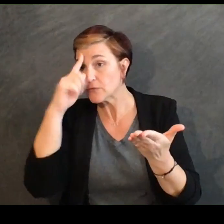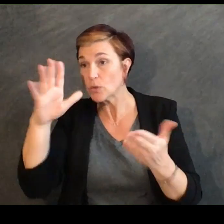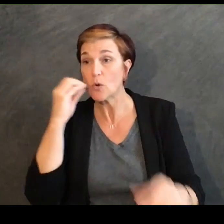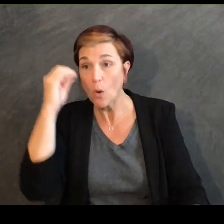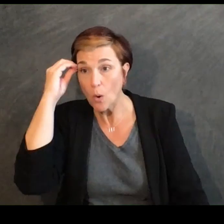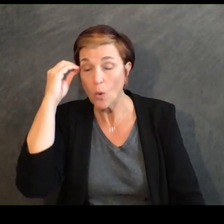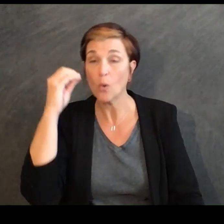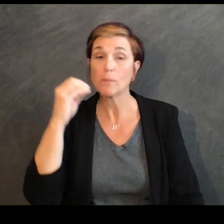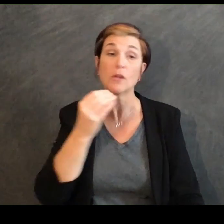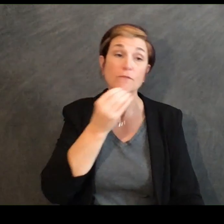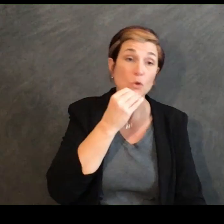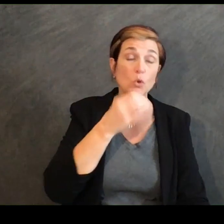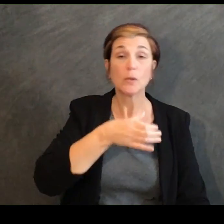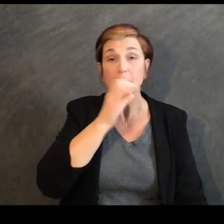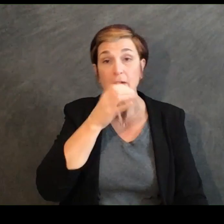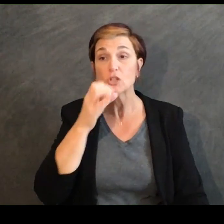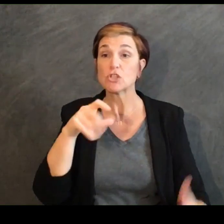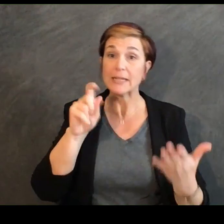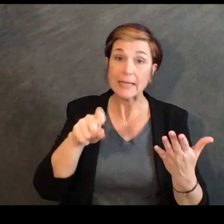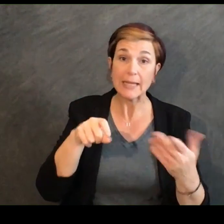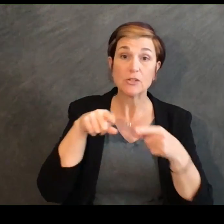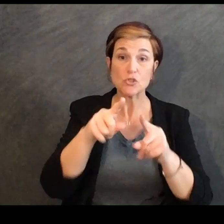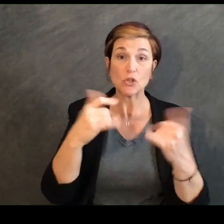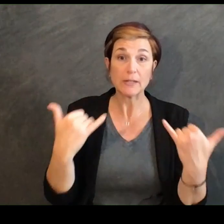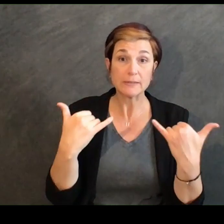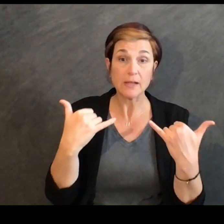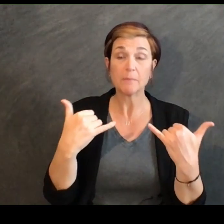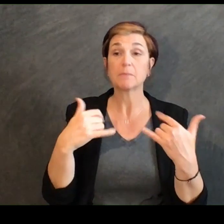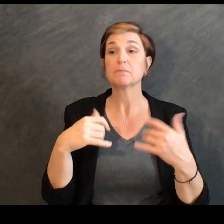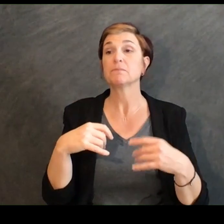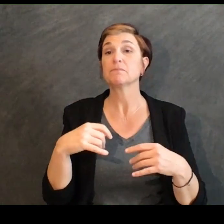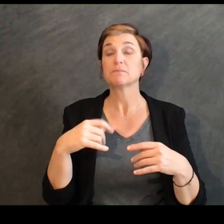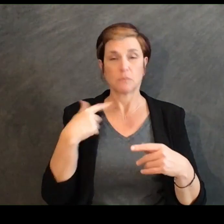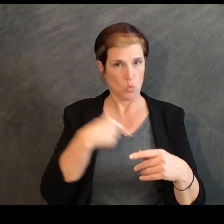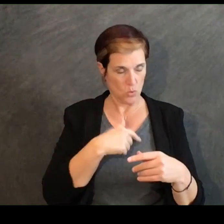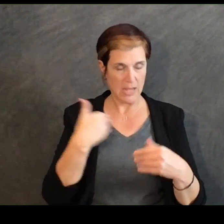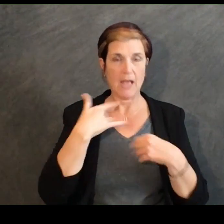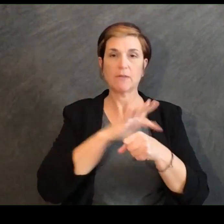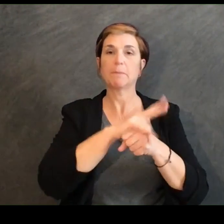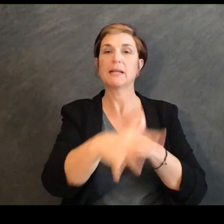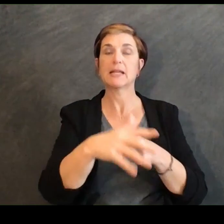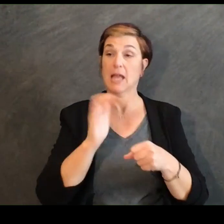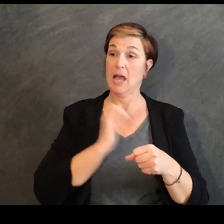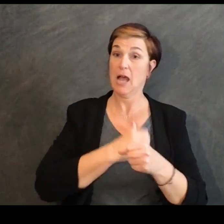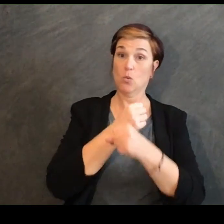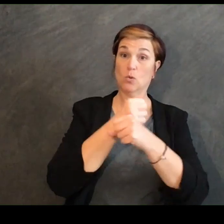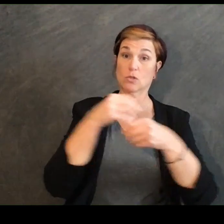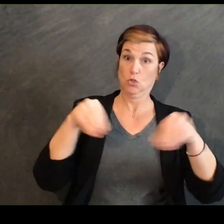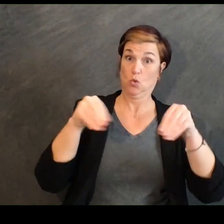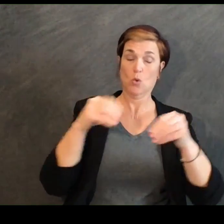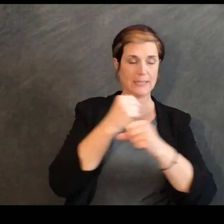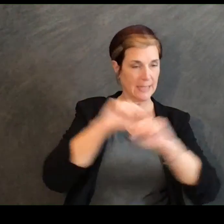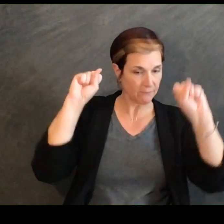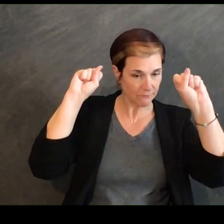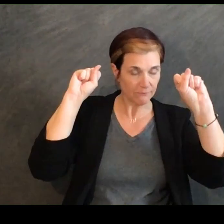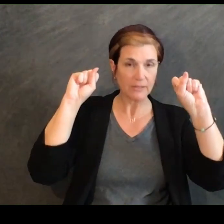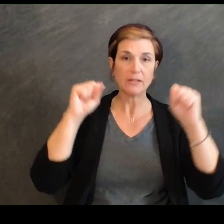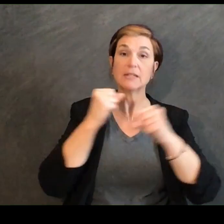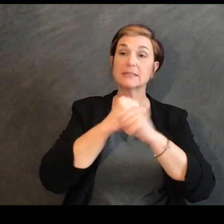beverage items that they need during this time making sure we run safe stores and create an environment that's safe for our team members